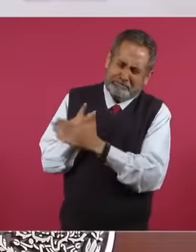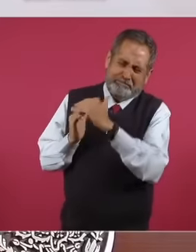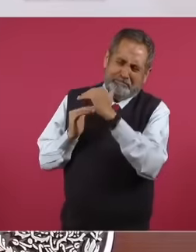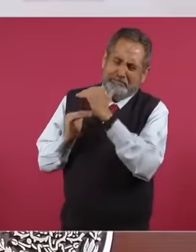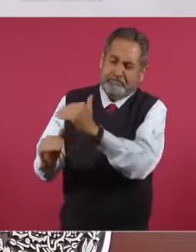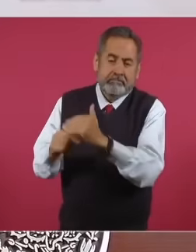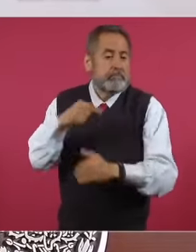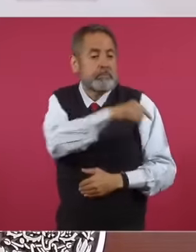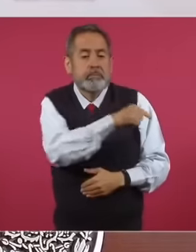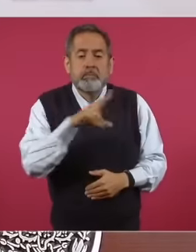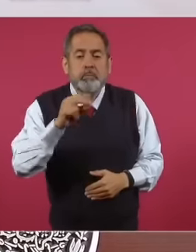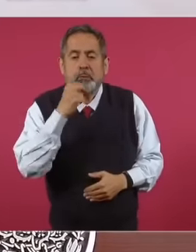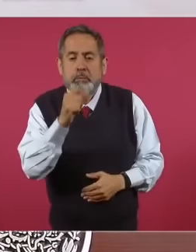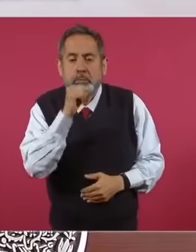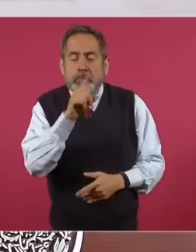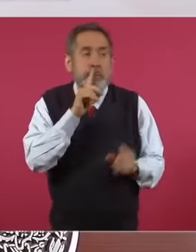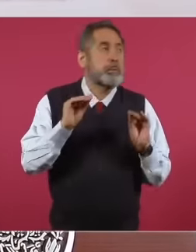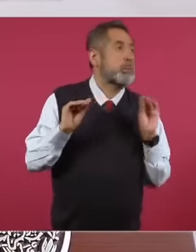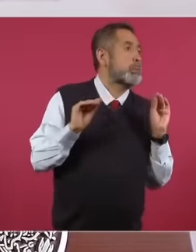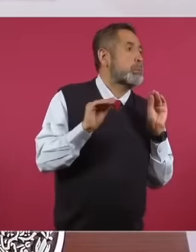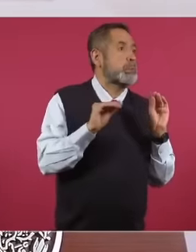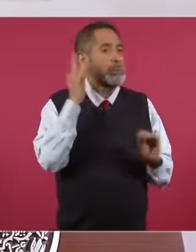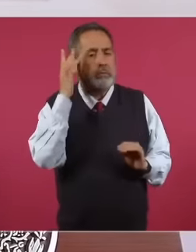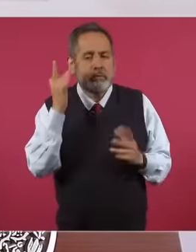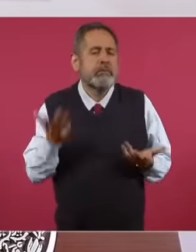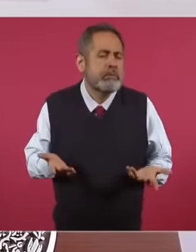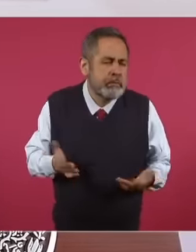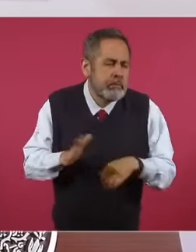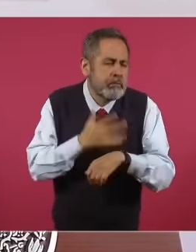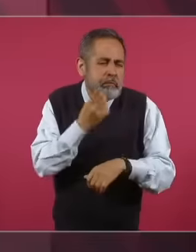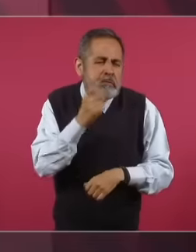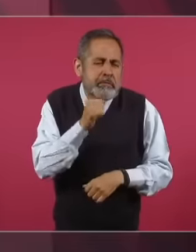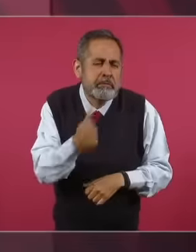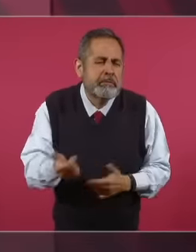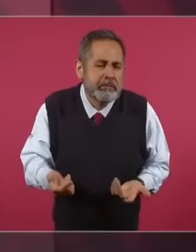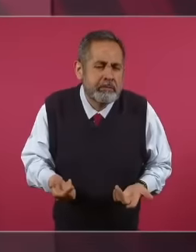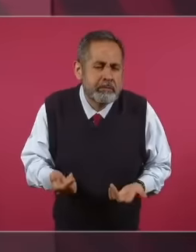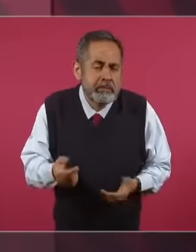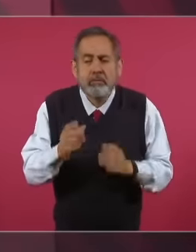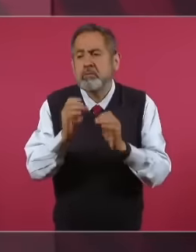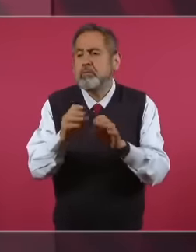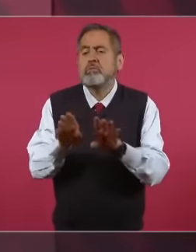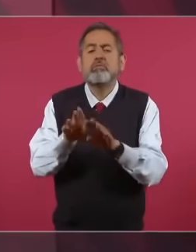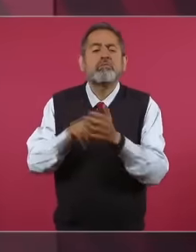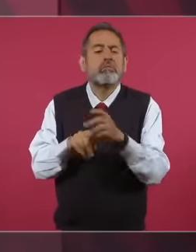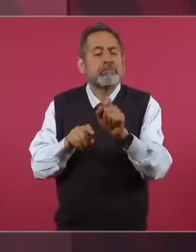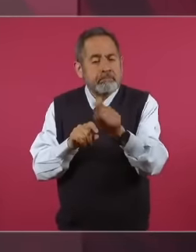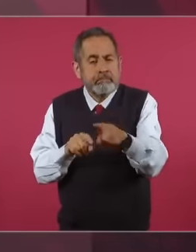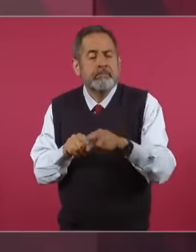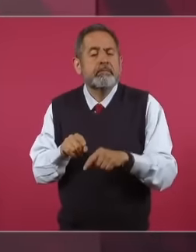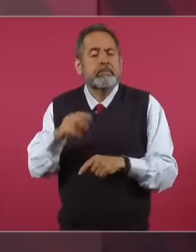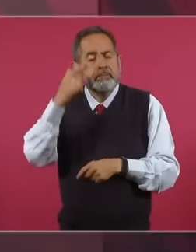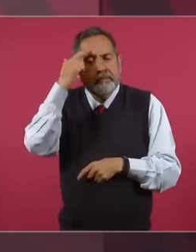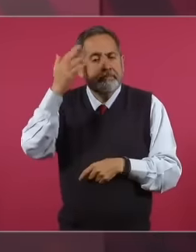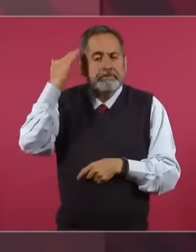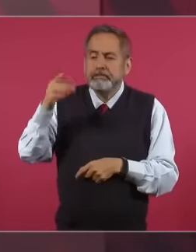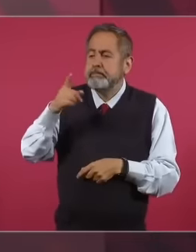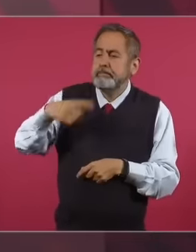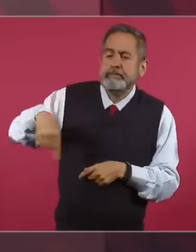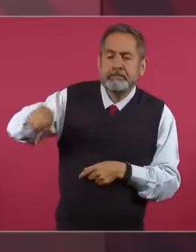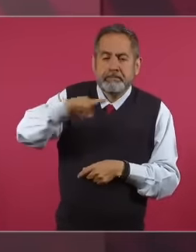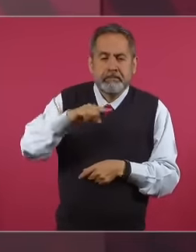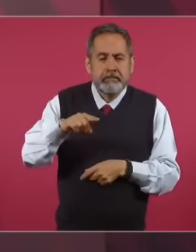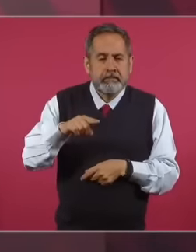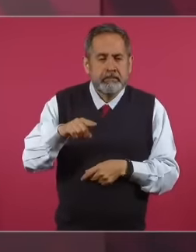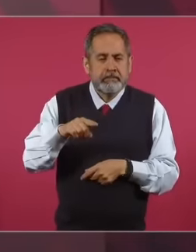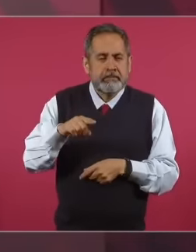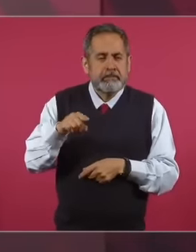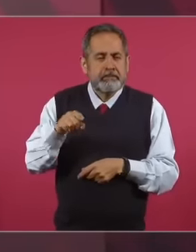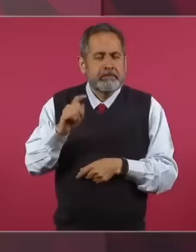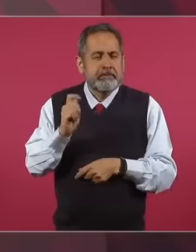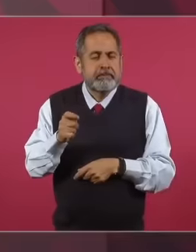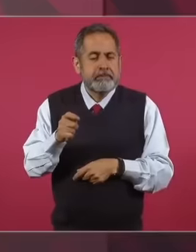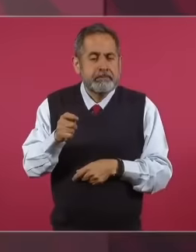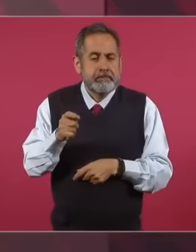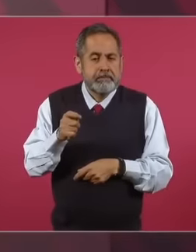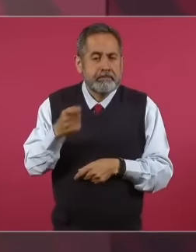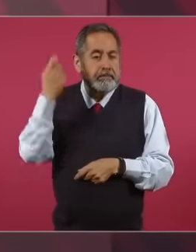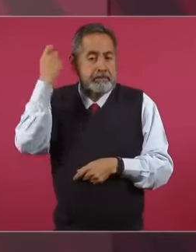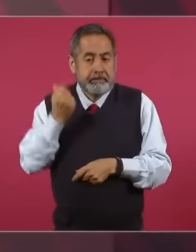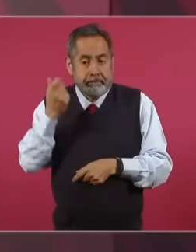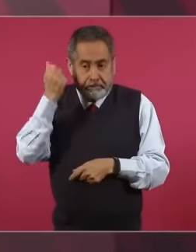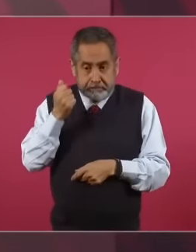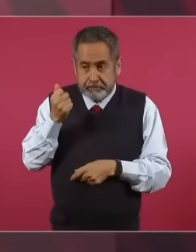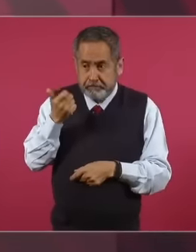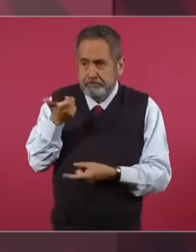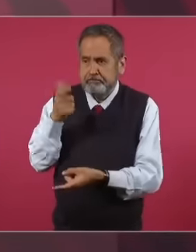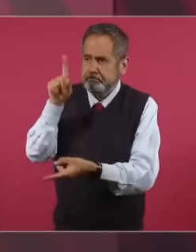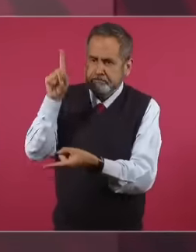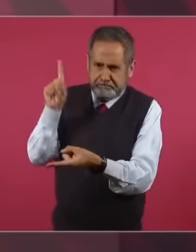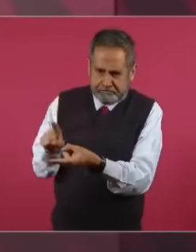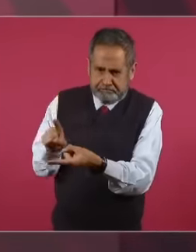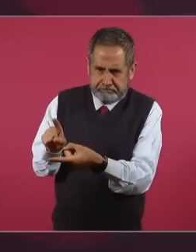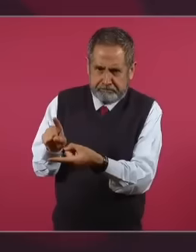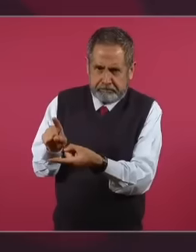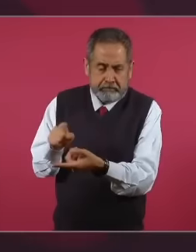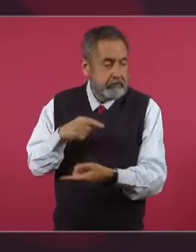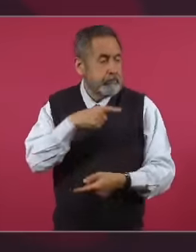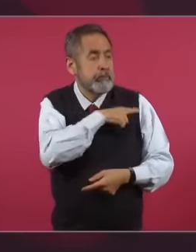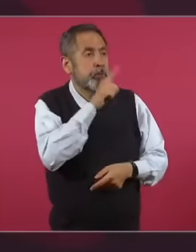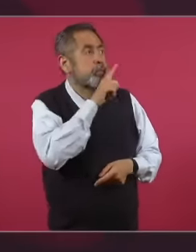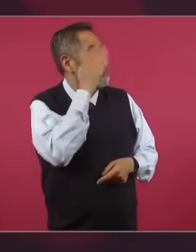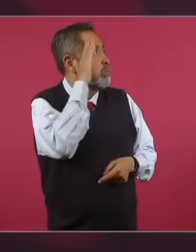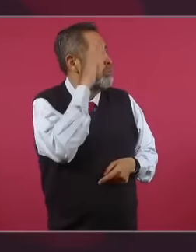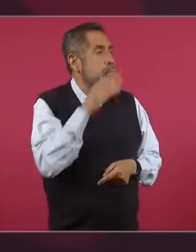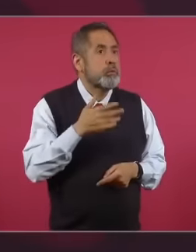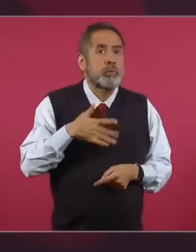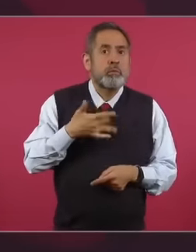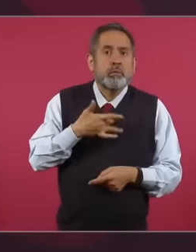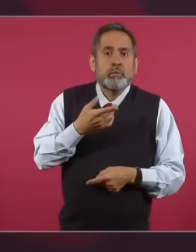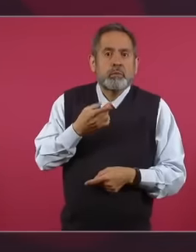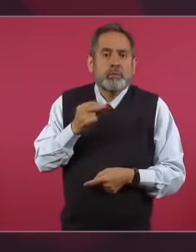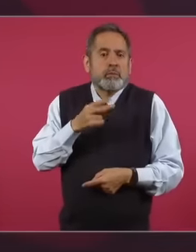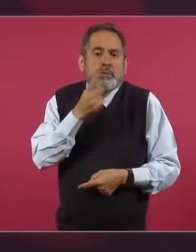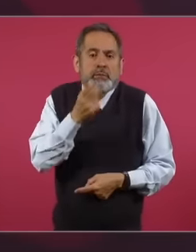demonstrate when the amount of pensions for workers was reduced? Why did